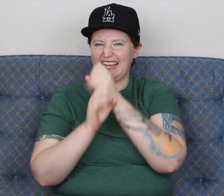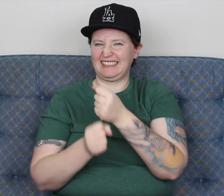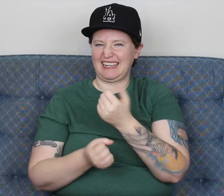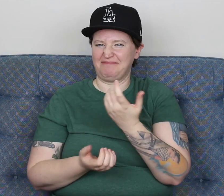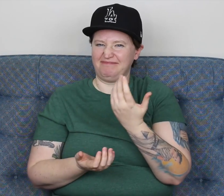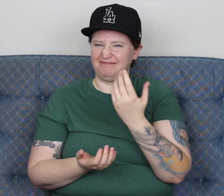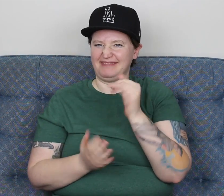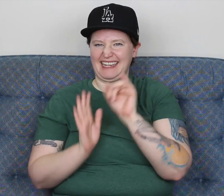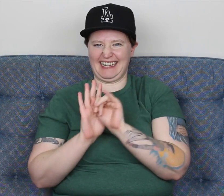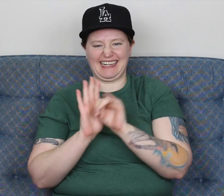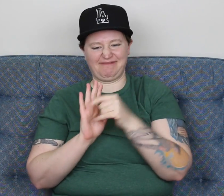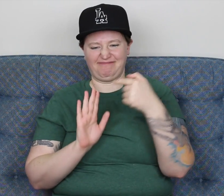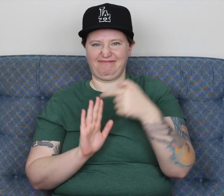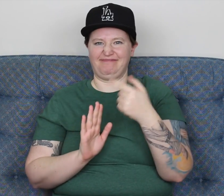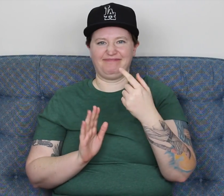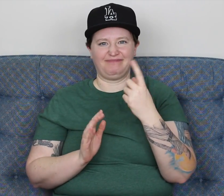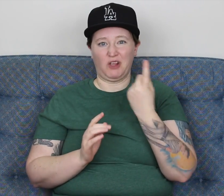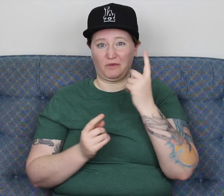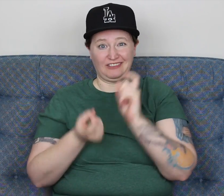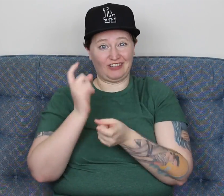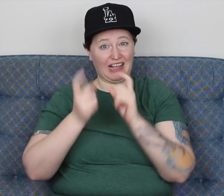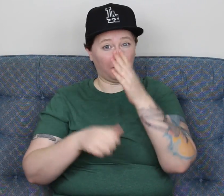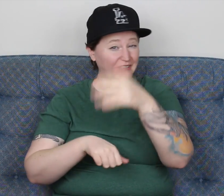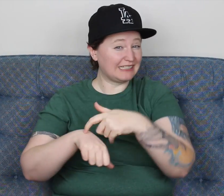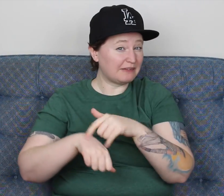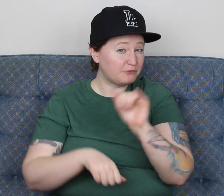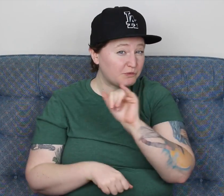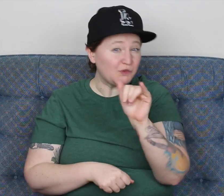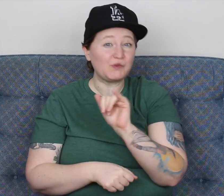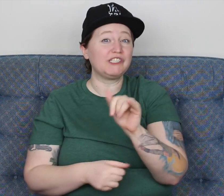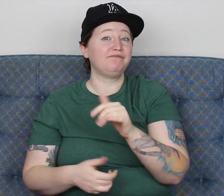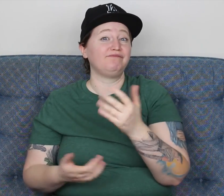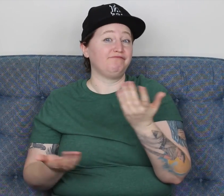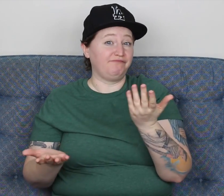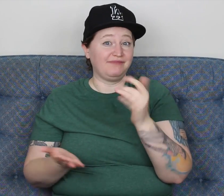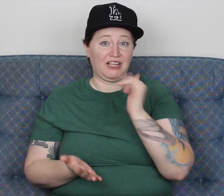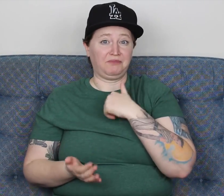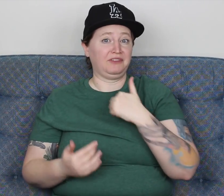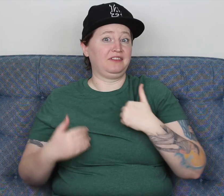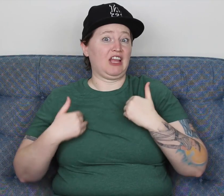It's really fascinating to really think about someone's identity and understand it changes over time as well.